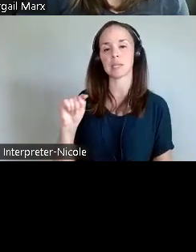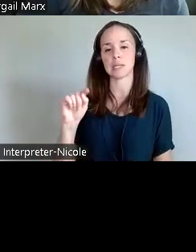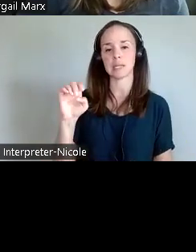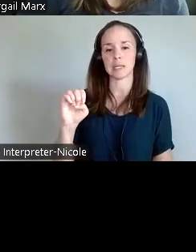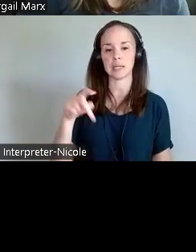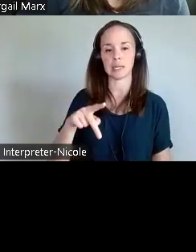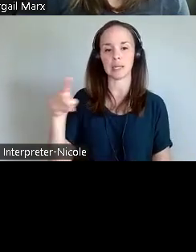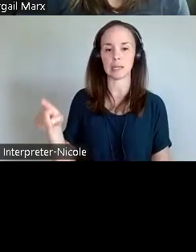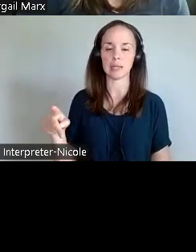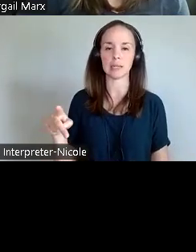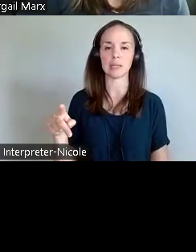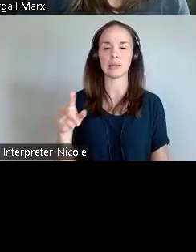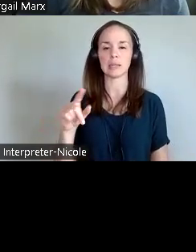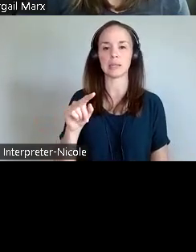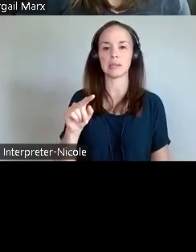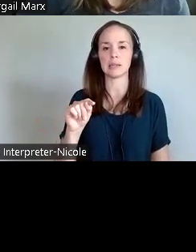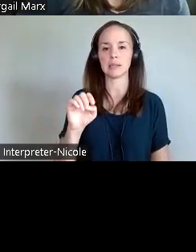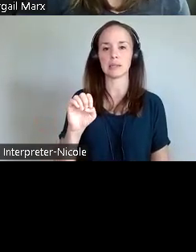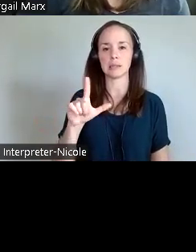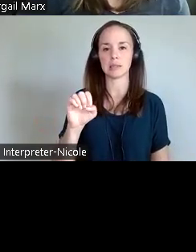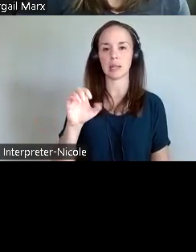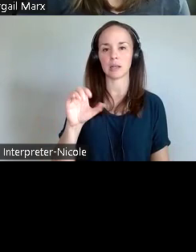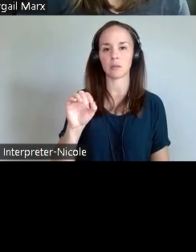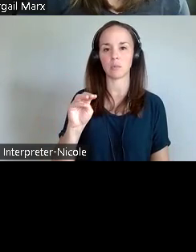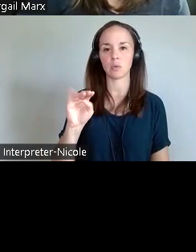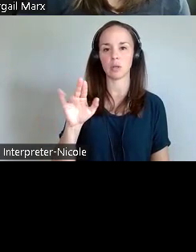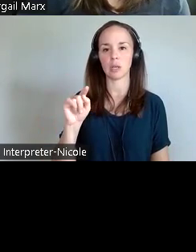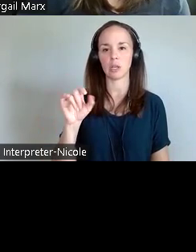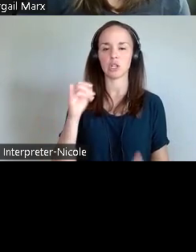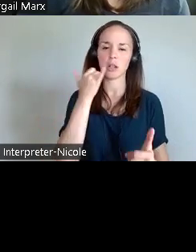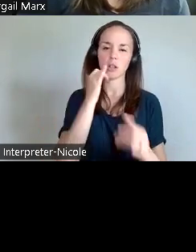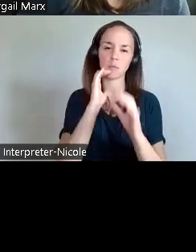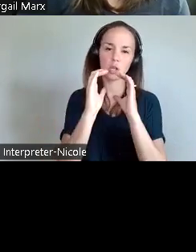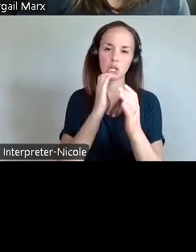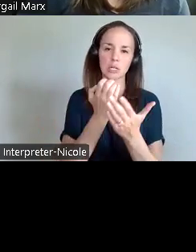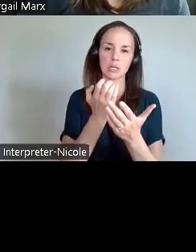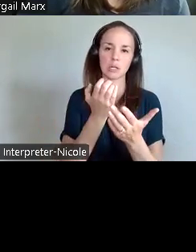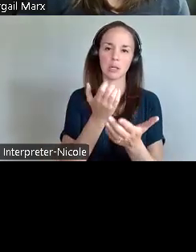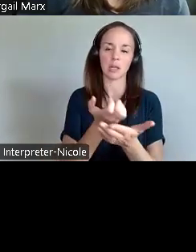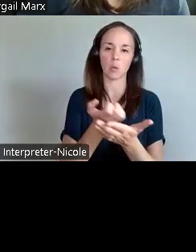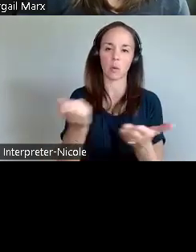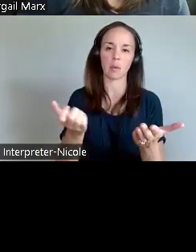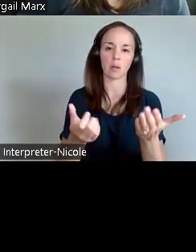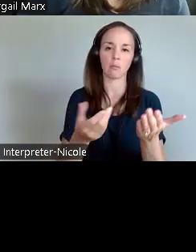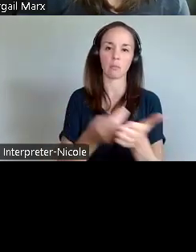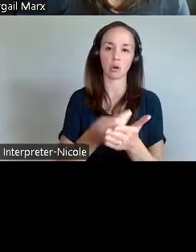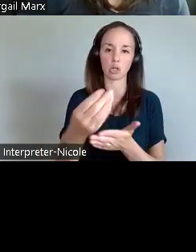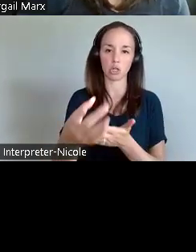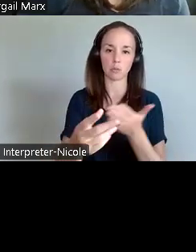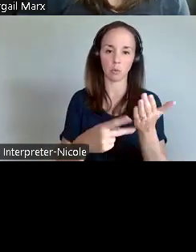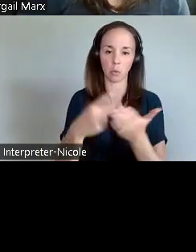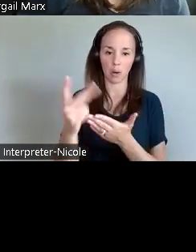or TEPP, is another program that's funded through the state that offers support for equipment